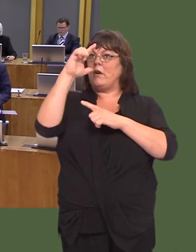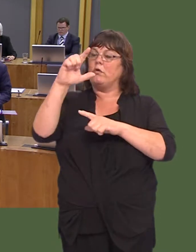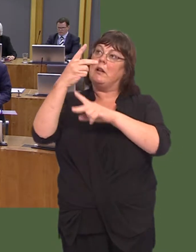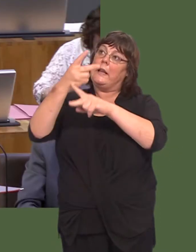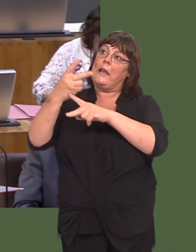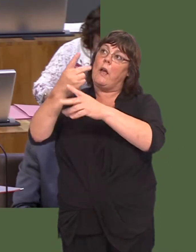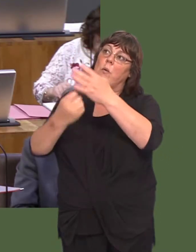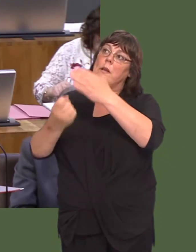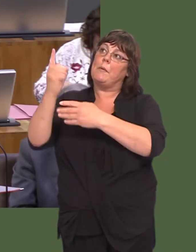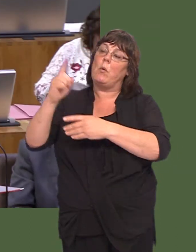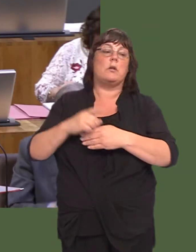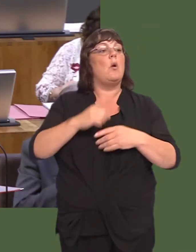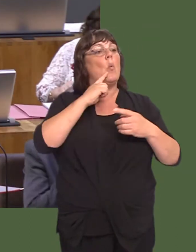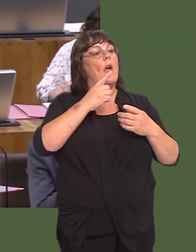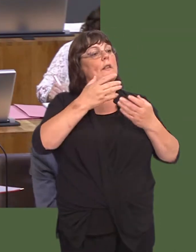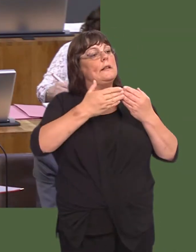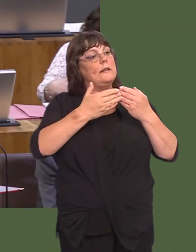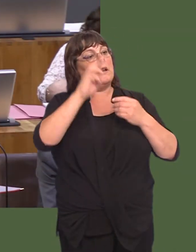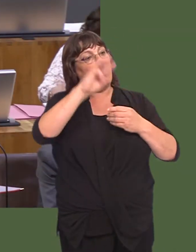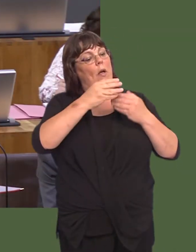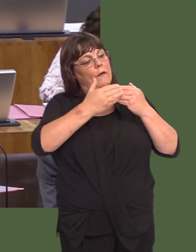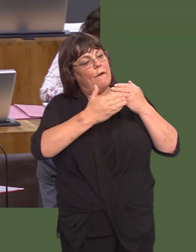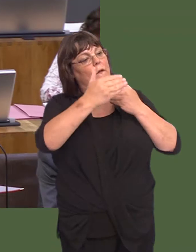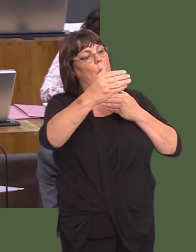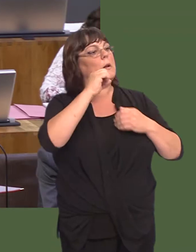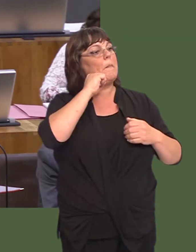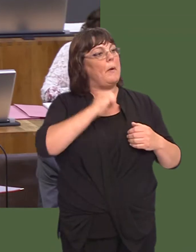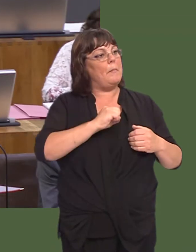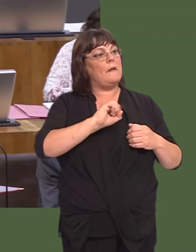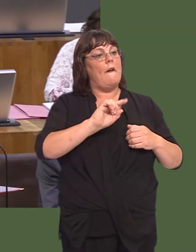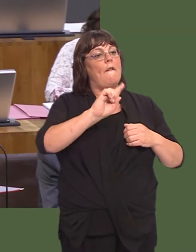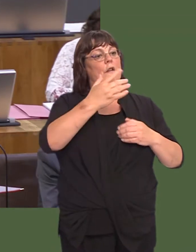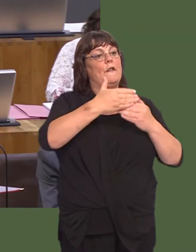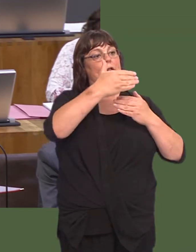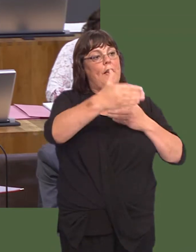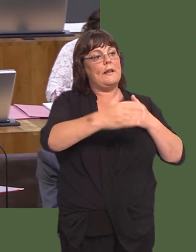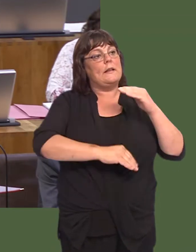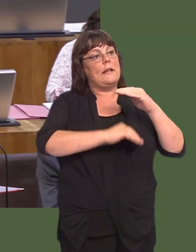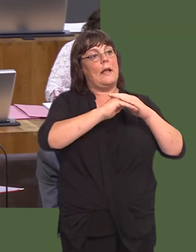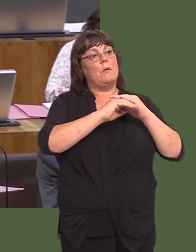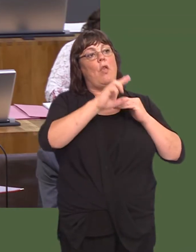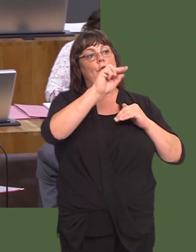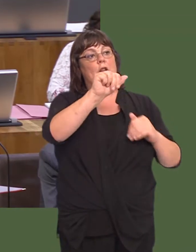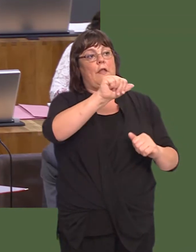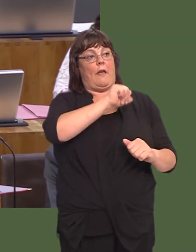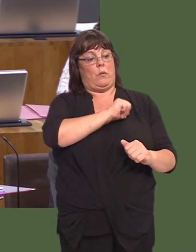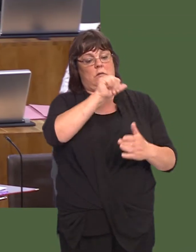Weíre delivering on this top-six ëTaking Wales Forwardí commitment. A phased implementation is under way, and the first increase to £30,000 was introduced